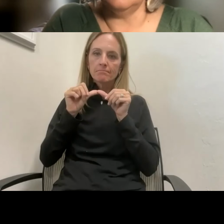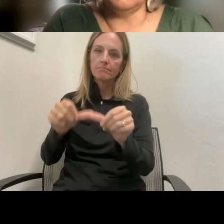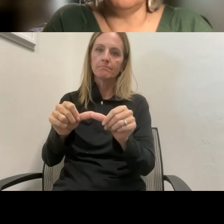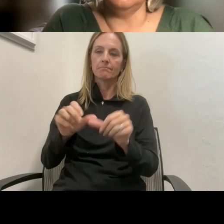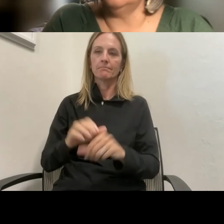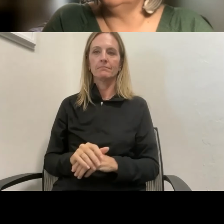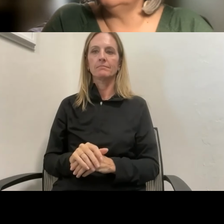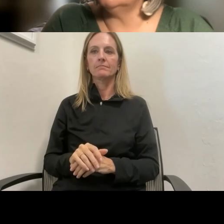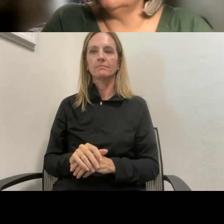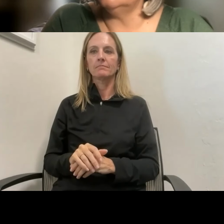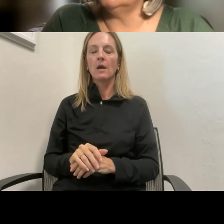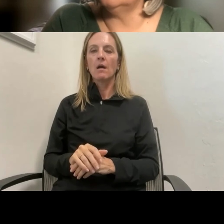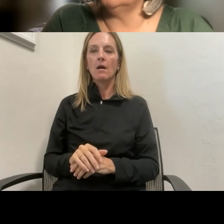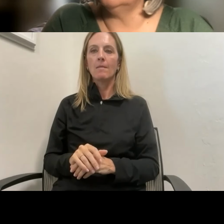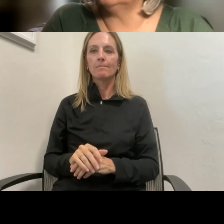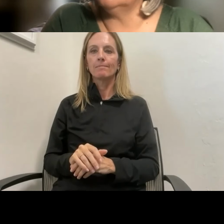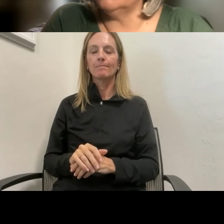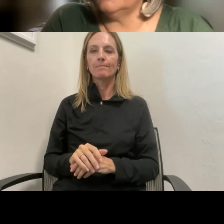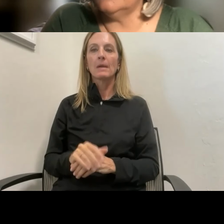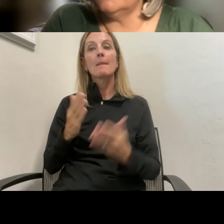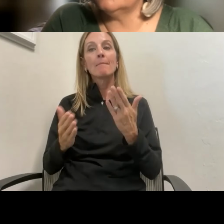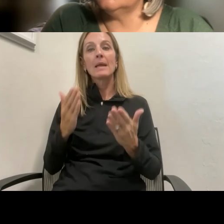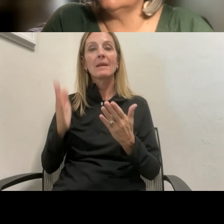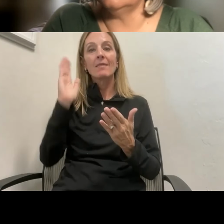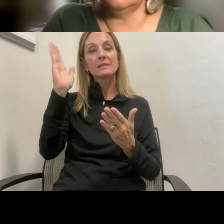they might have insight into cultural revitalization and